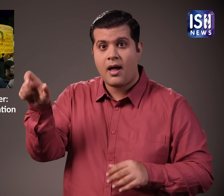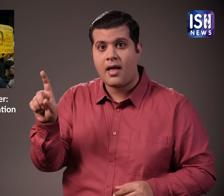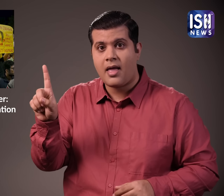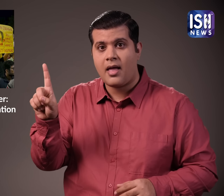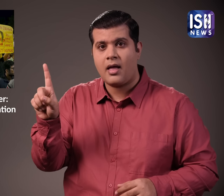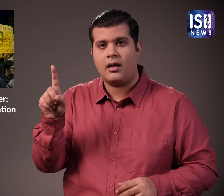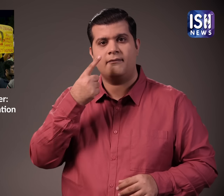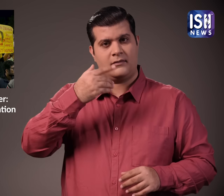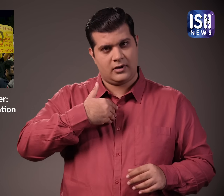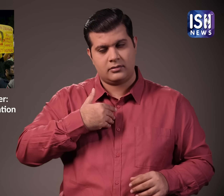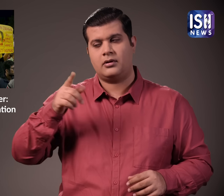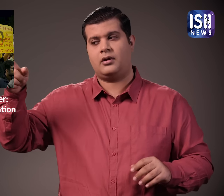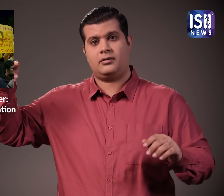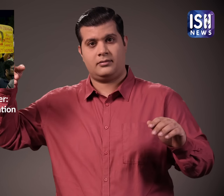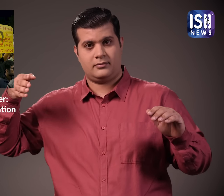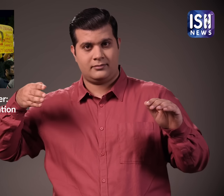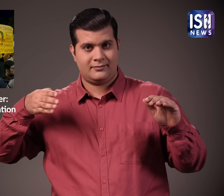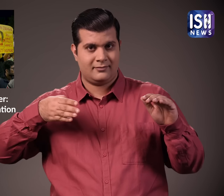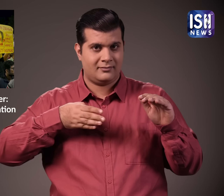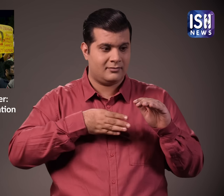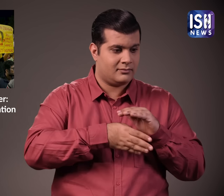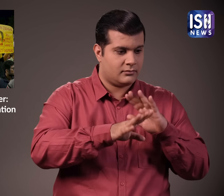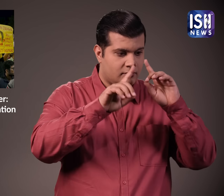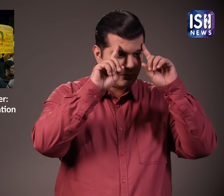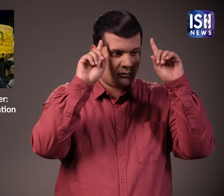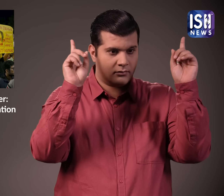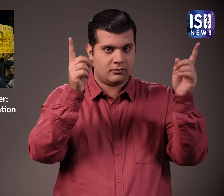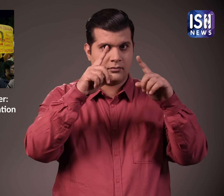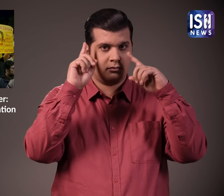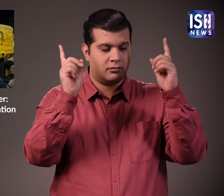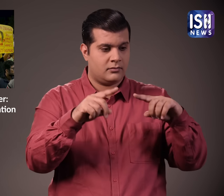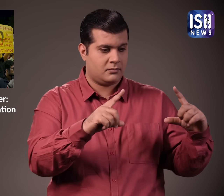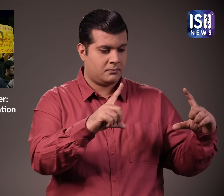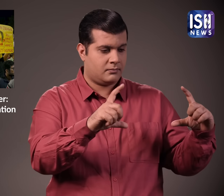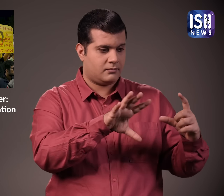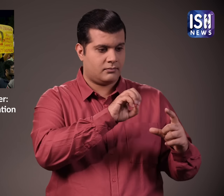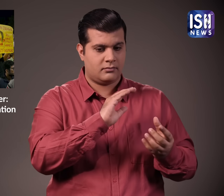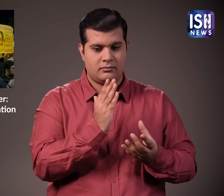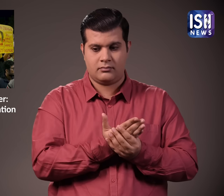Only one person was allowed to enter. Who was the father? The father entered and was shocked to see her.